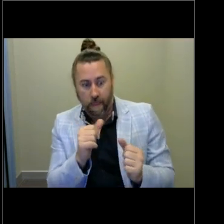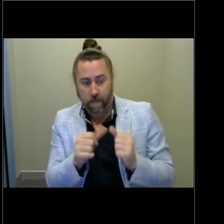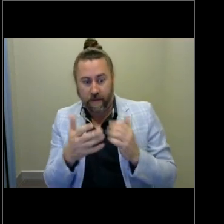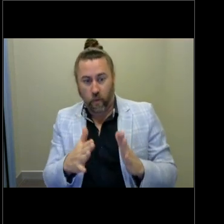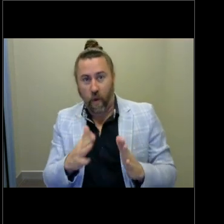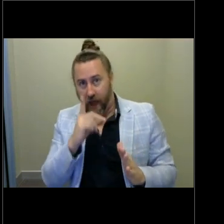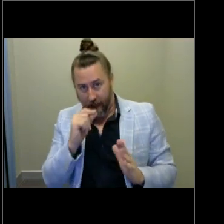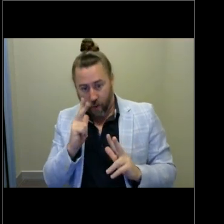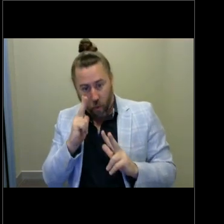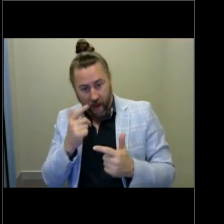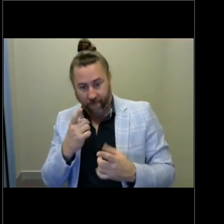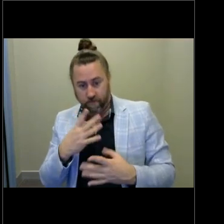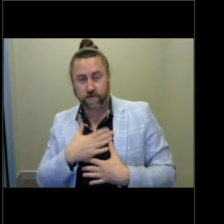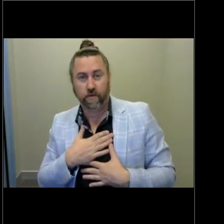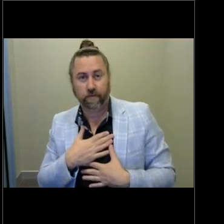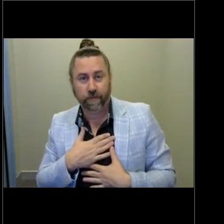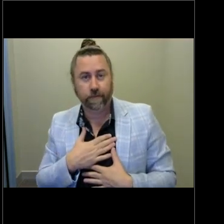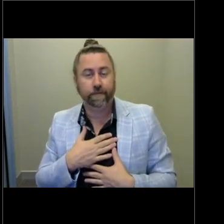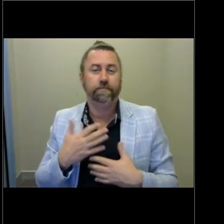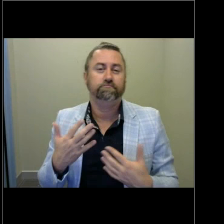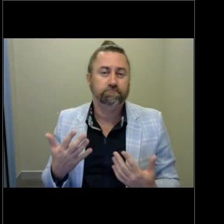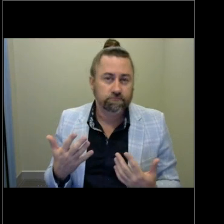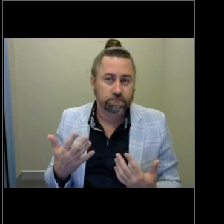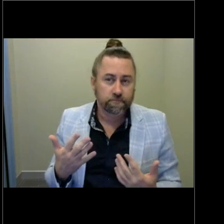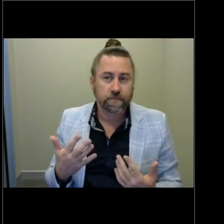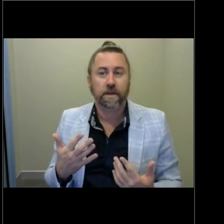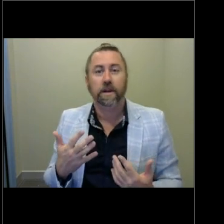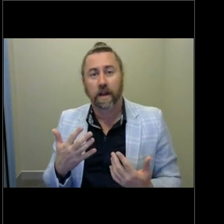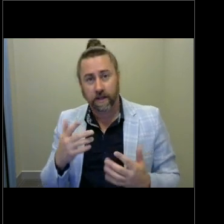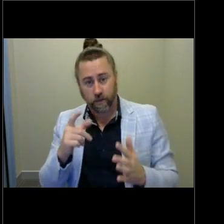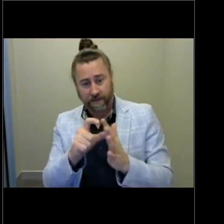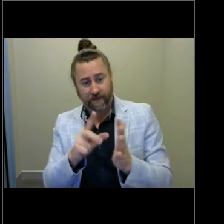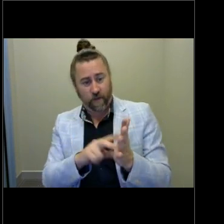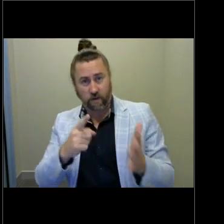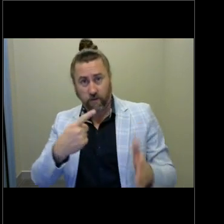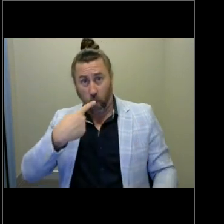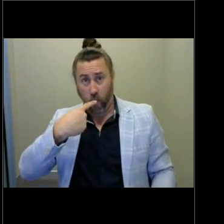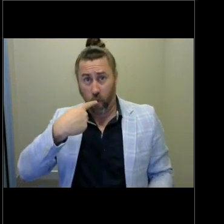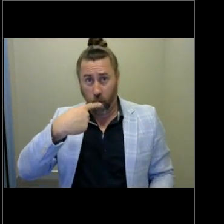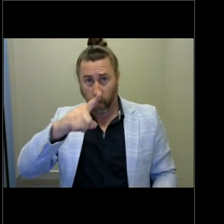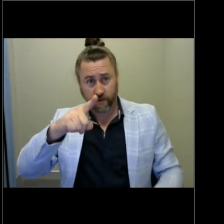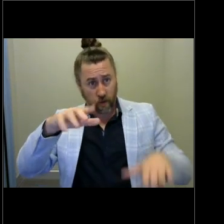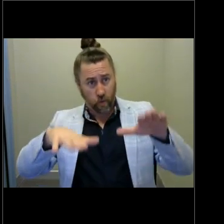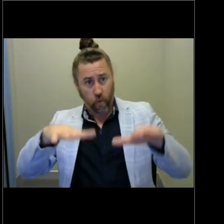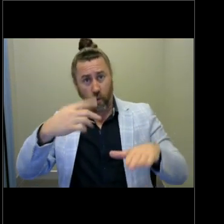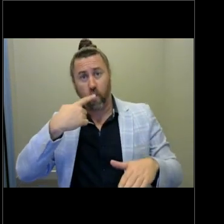At the end of the day, it is an order but it is a civil order.